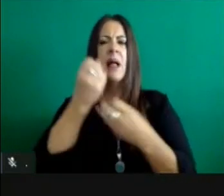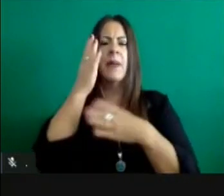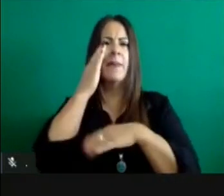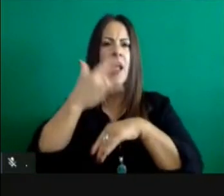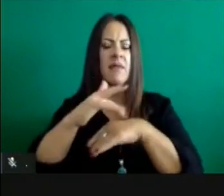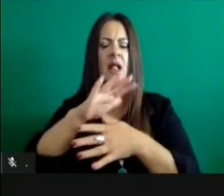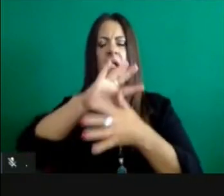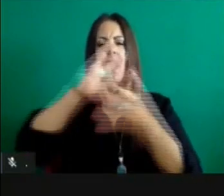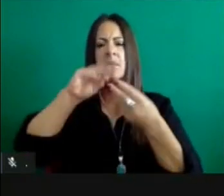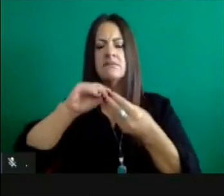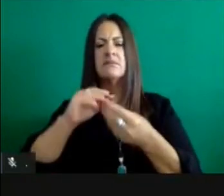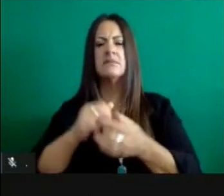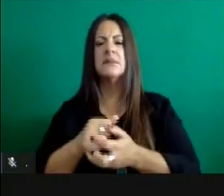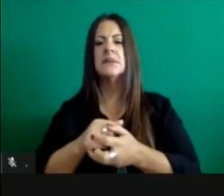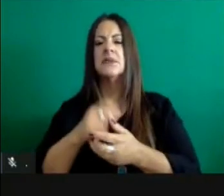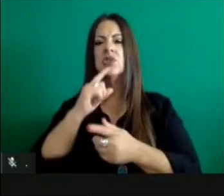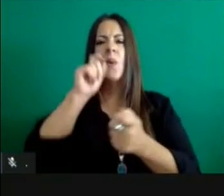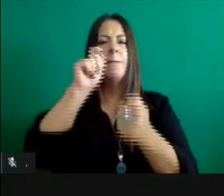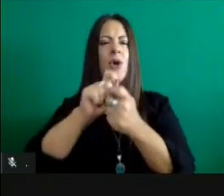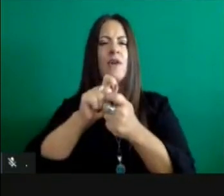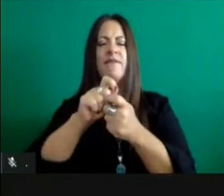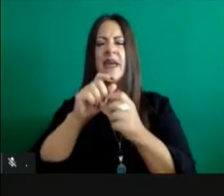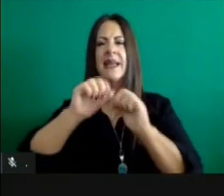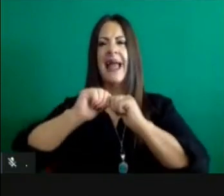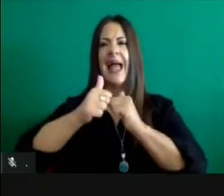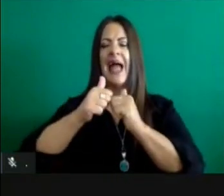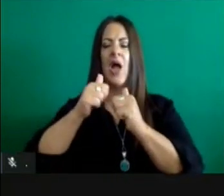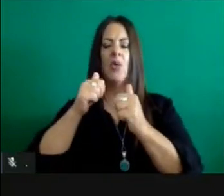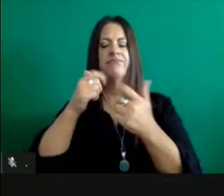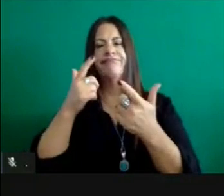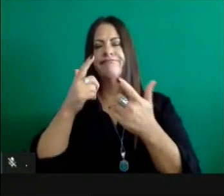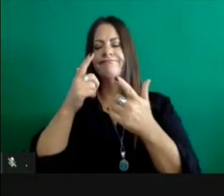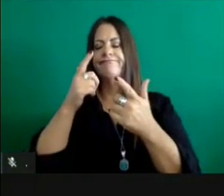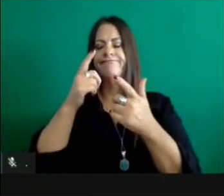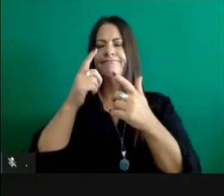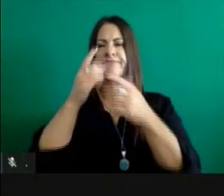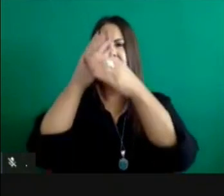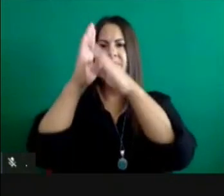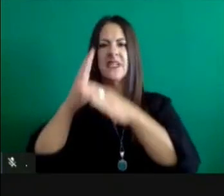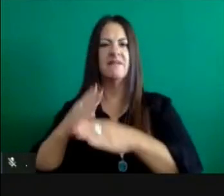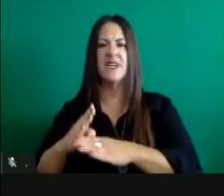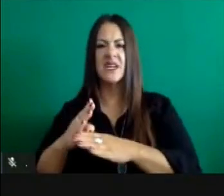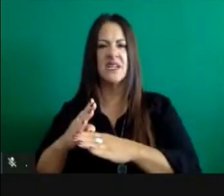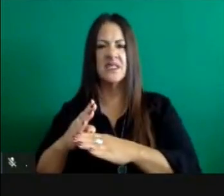COMMON FEATURES, THEY END UP ALSO ILLUSTRATING HOW SOME OF OUR DELIVERY SYSTEMS, OUR HEALTHCARE SYSTEMS, WORK